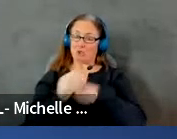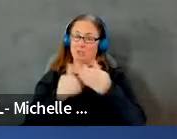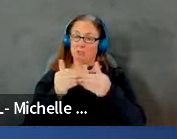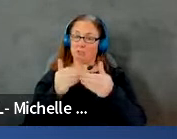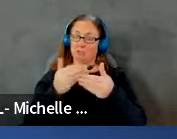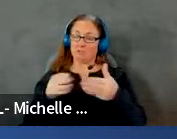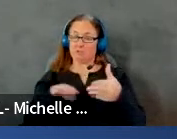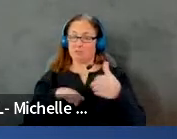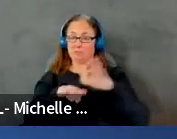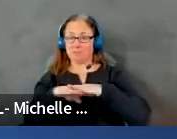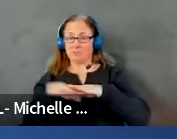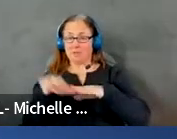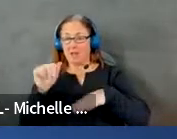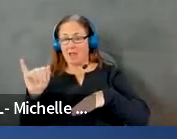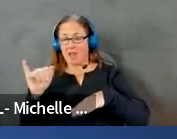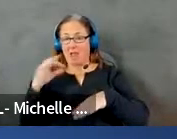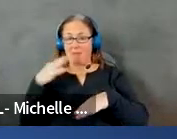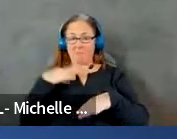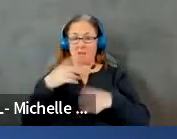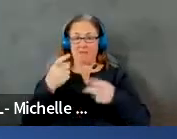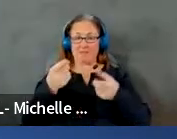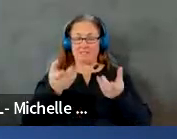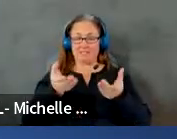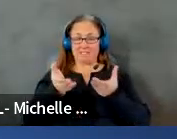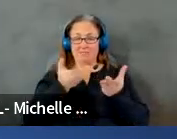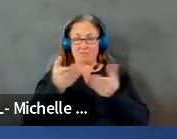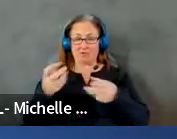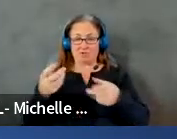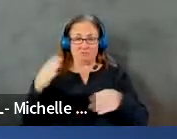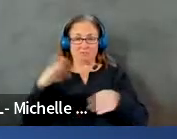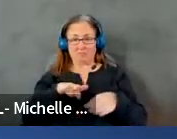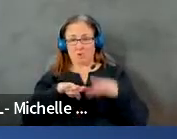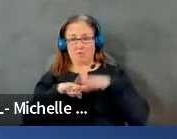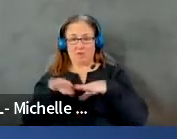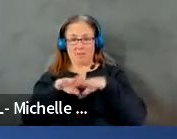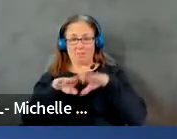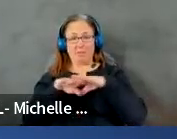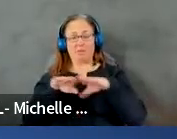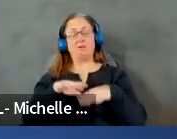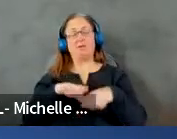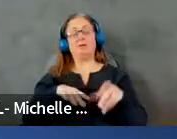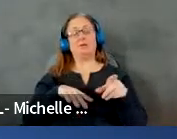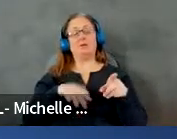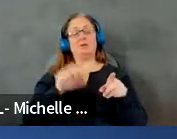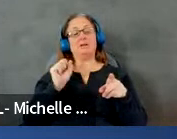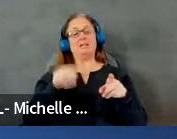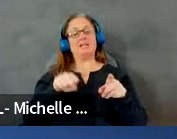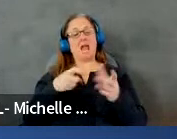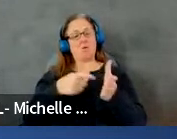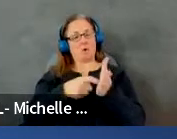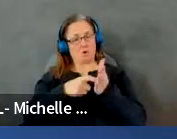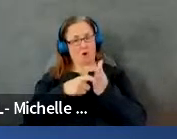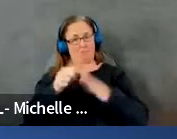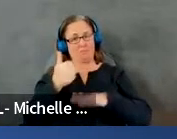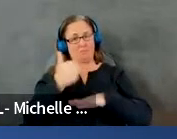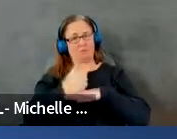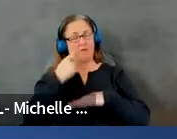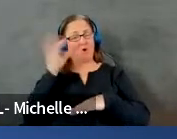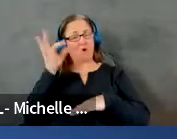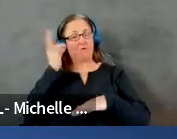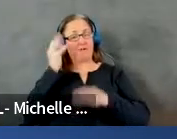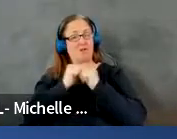AI and benefits administration. And while those requirements are in place for federal agencies,